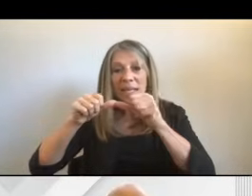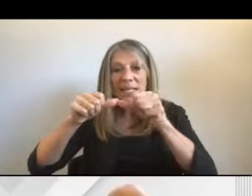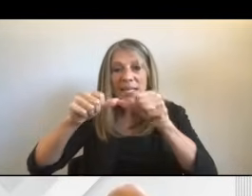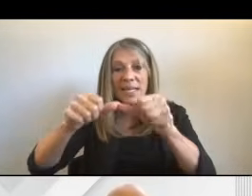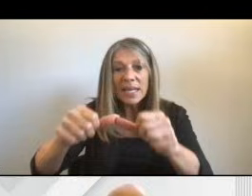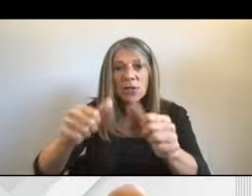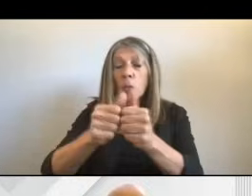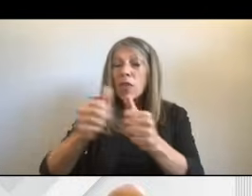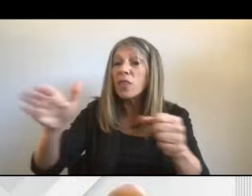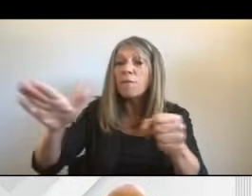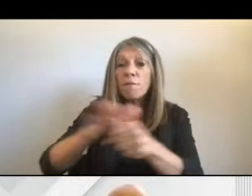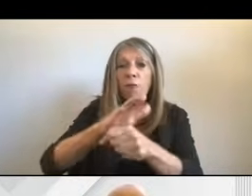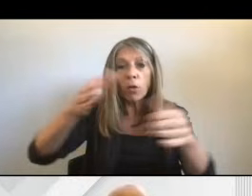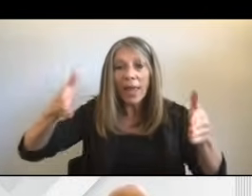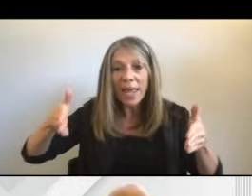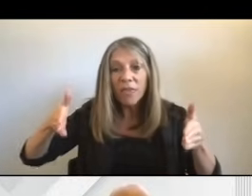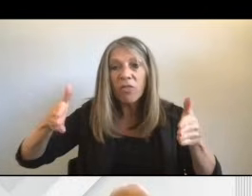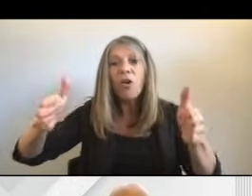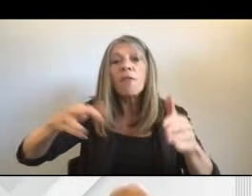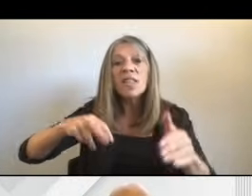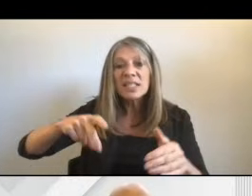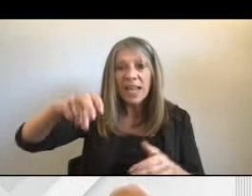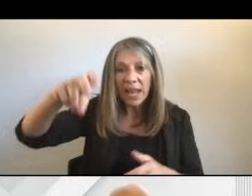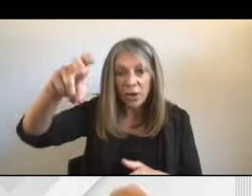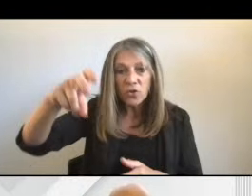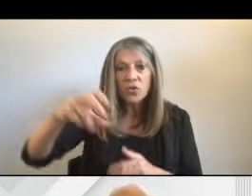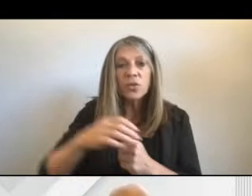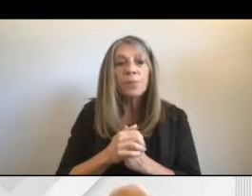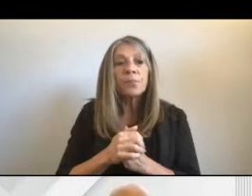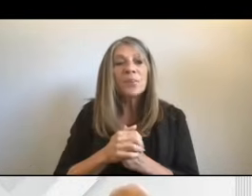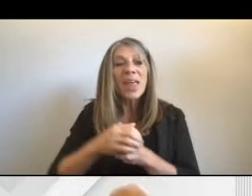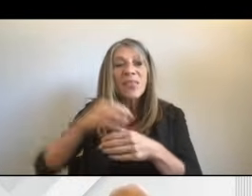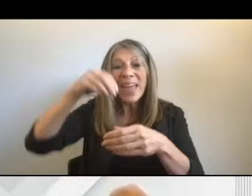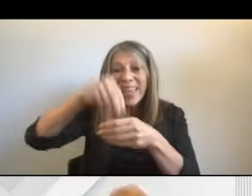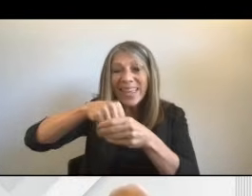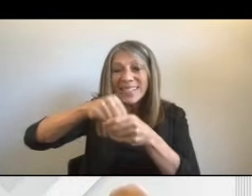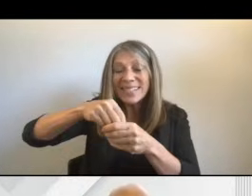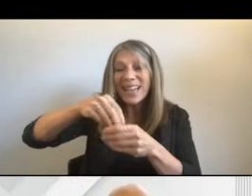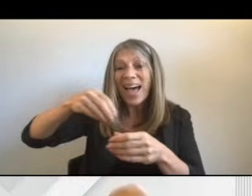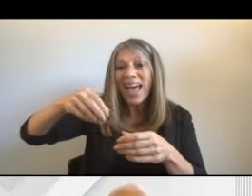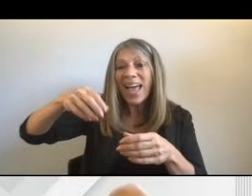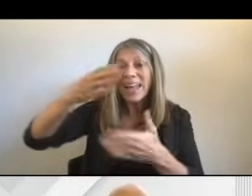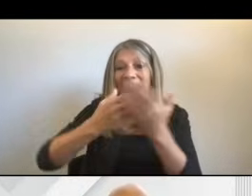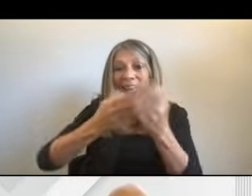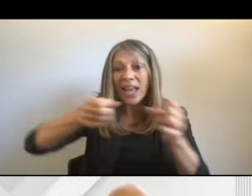full length of each ramp runner stair flight, the inside handrail on switchbacks or dogleg ramps